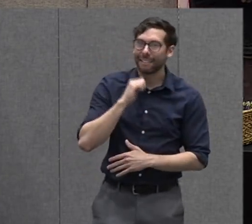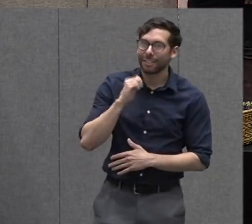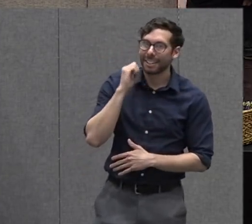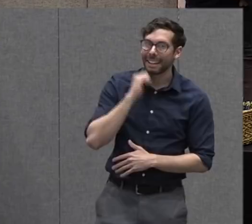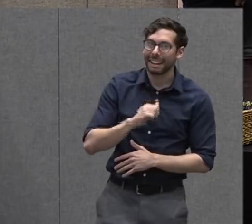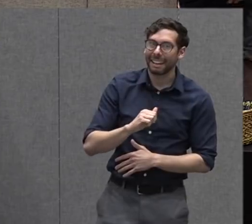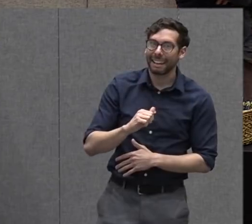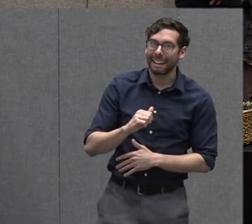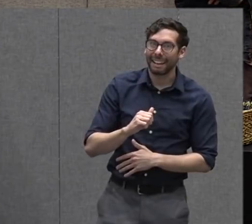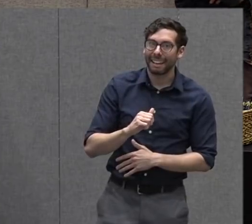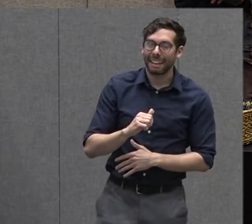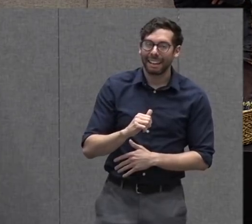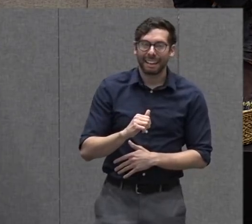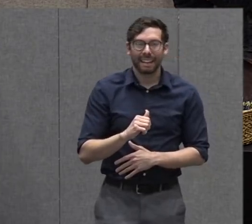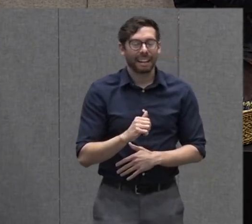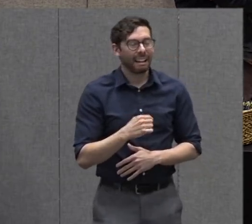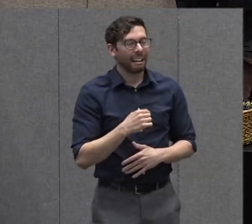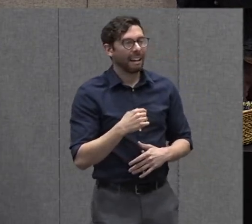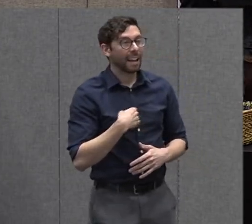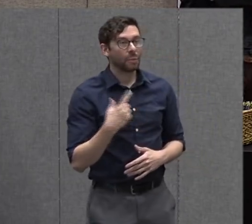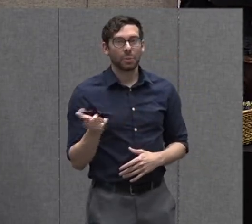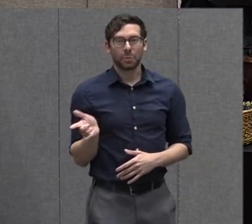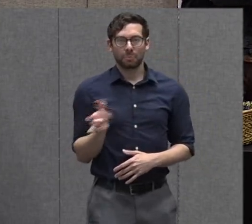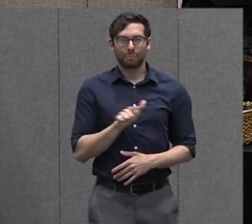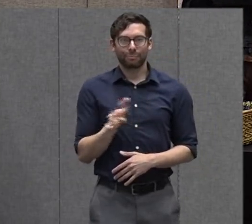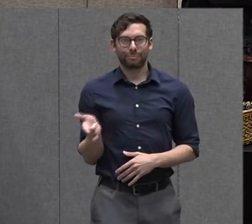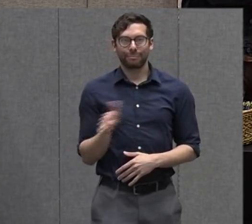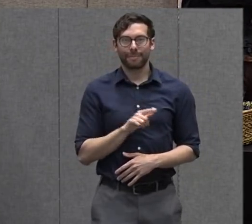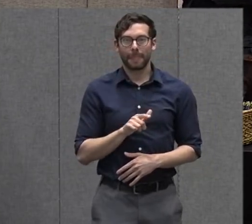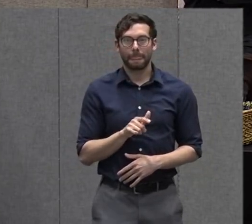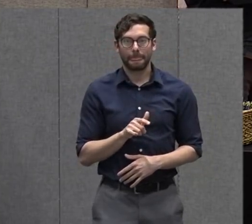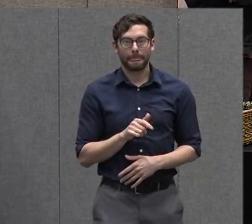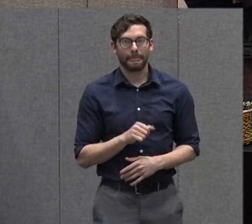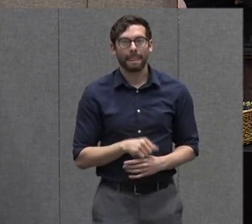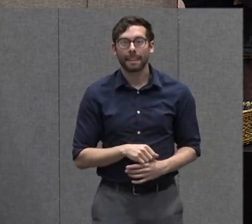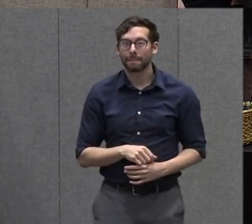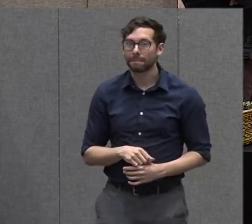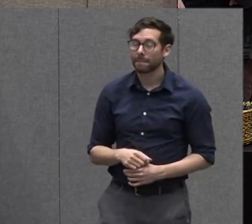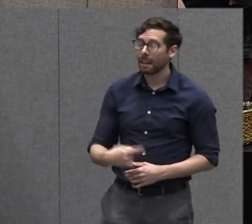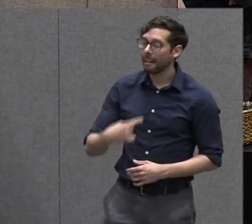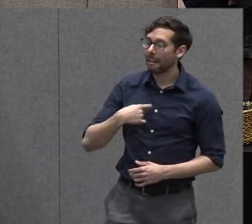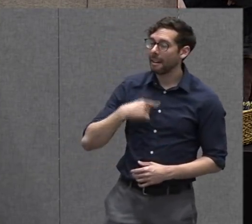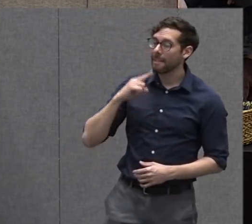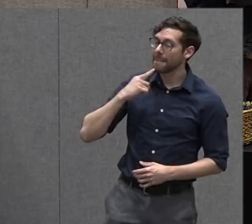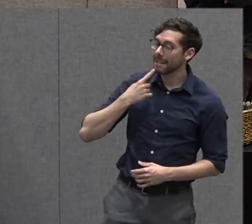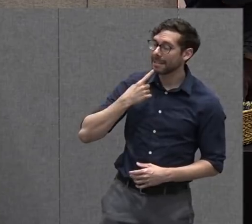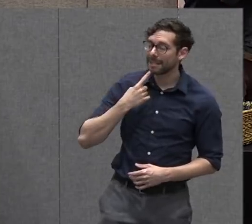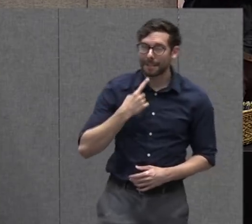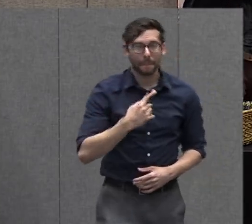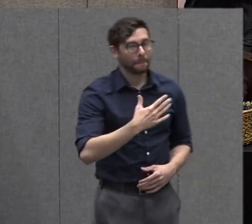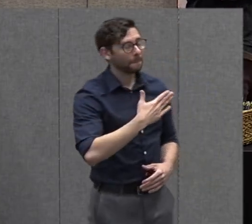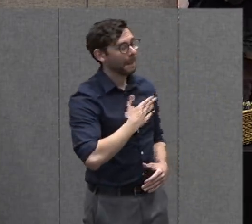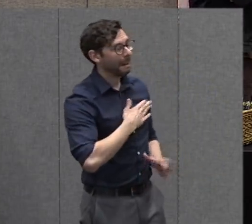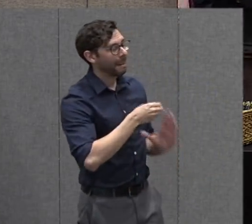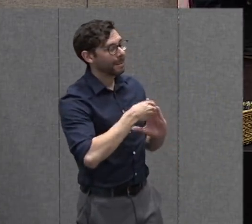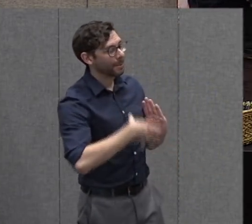let's do it in Symphony. I miss... [Miss Martindale And Mr. R in unison] my students. Easy, right? [Mr. R] Yeah.